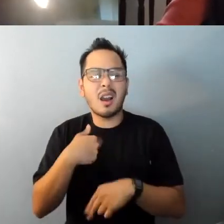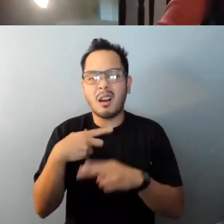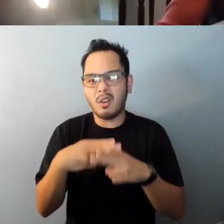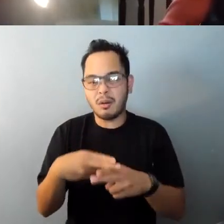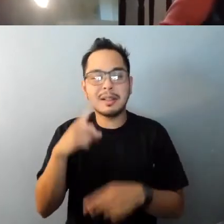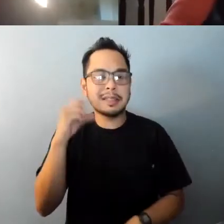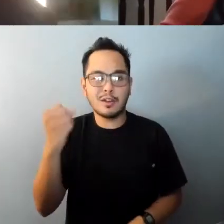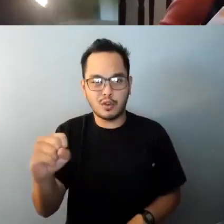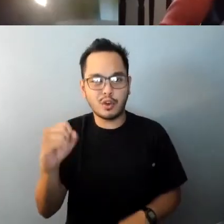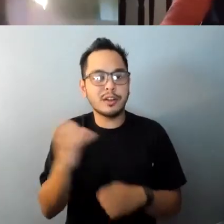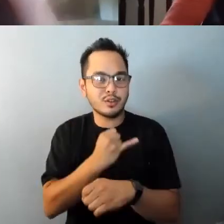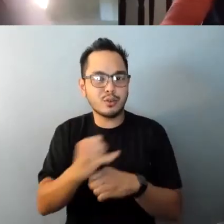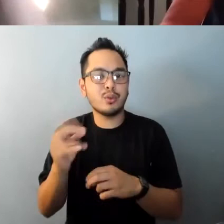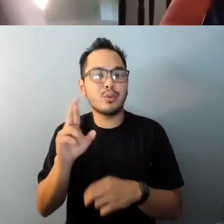which to me I have called the (unknown term) revolution.